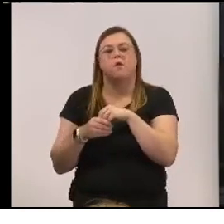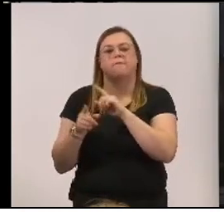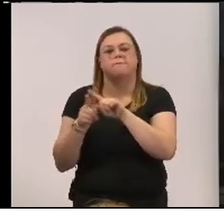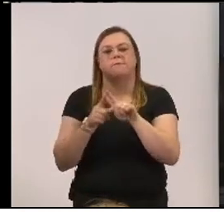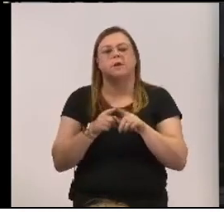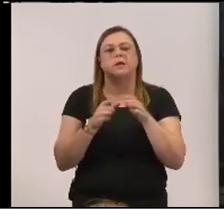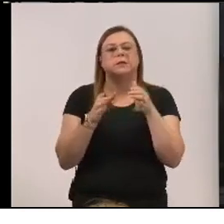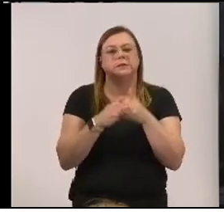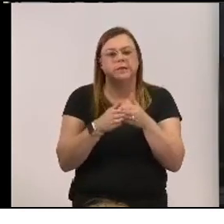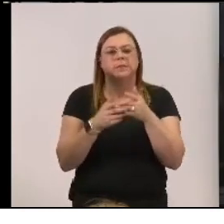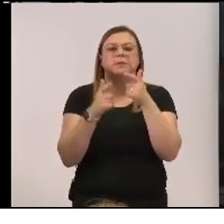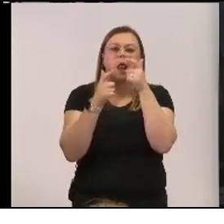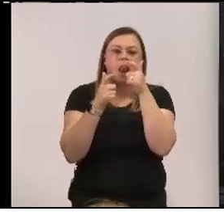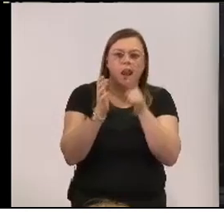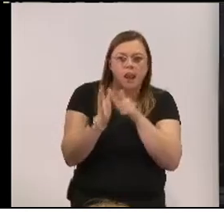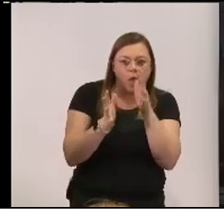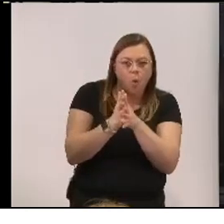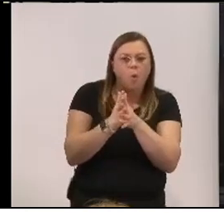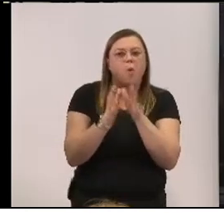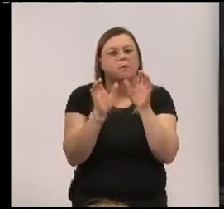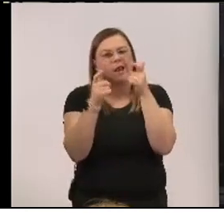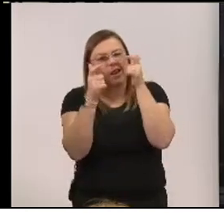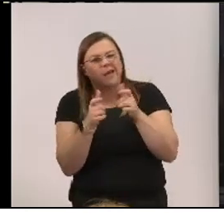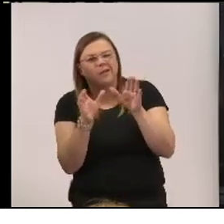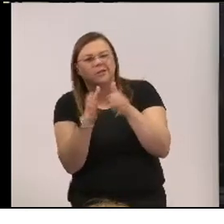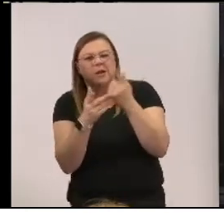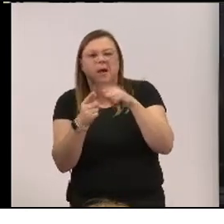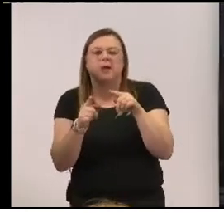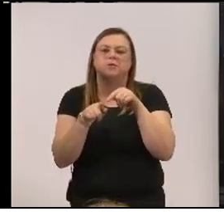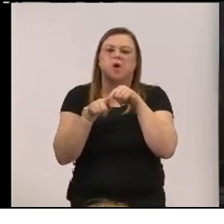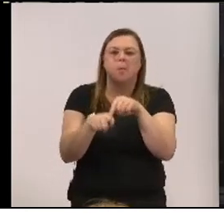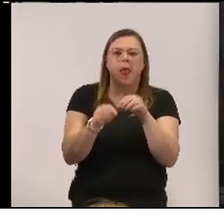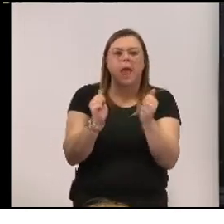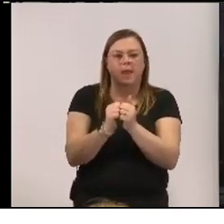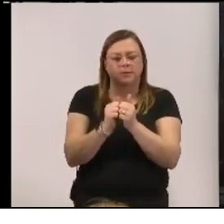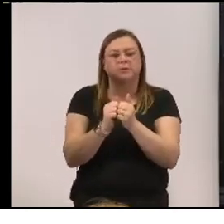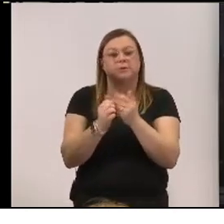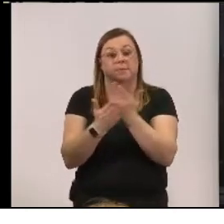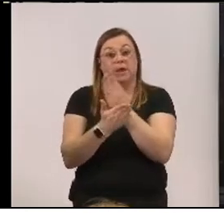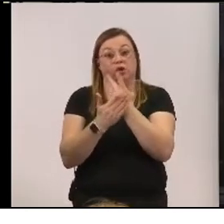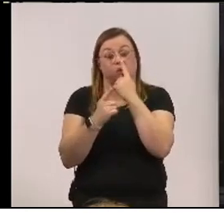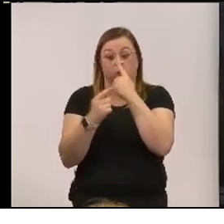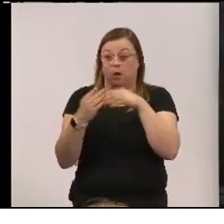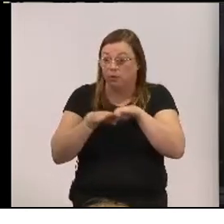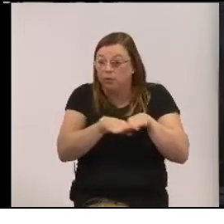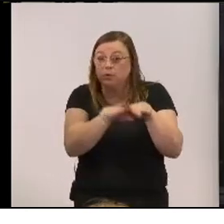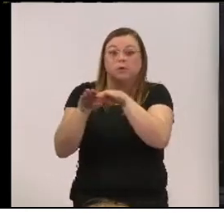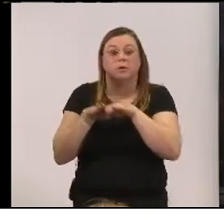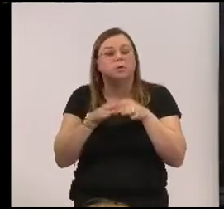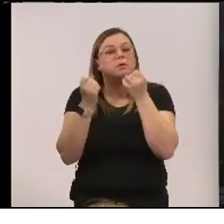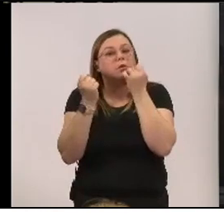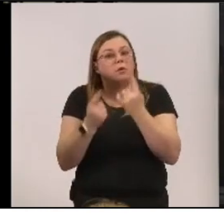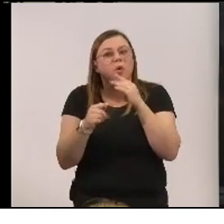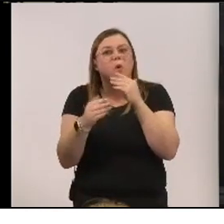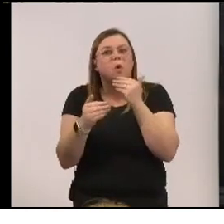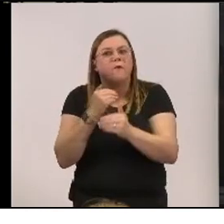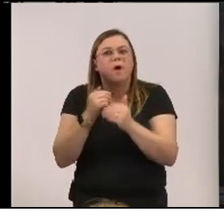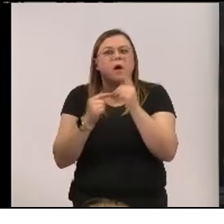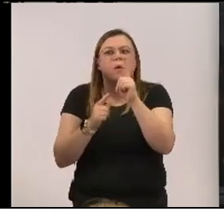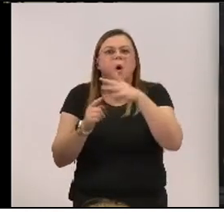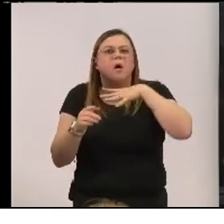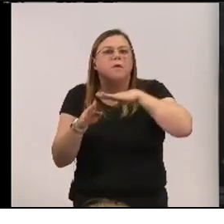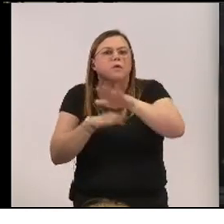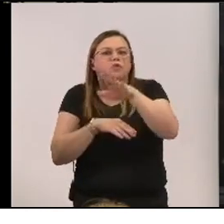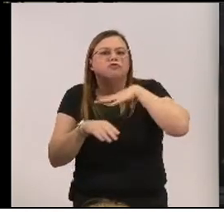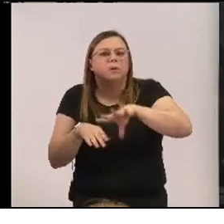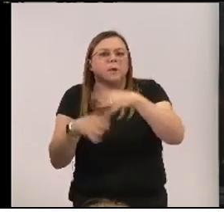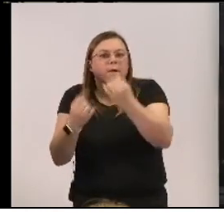legal and compliance to ensure alignment and also common understanding of the upcoming requirements.